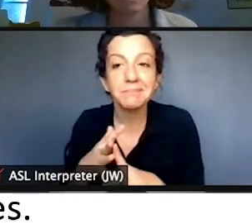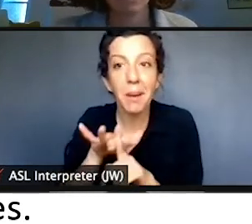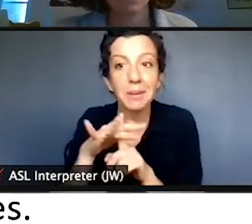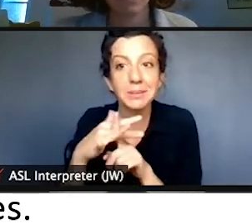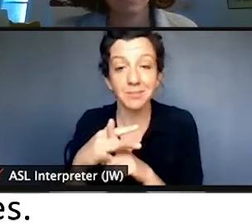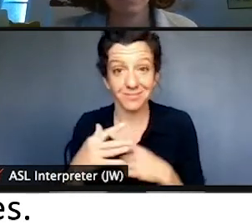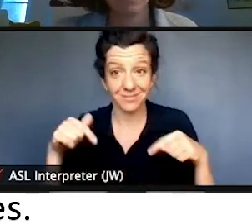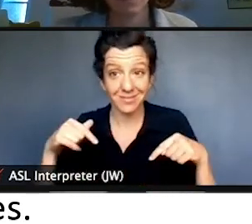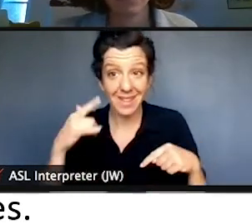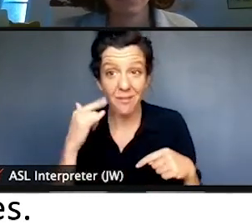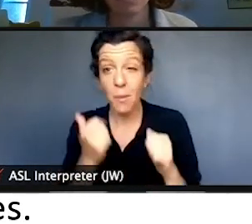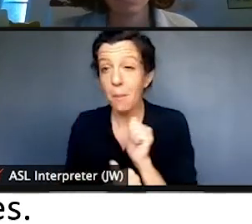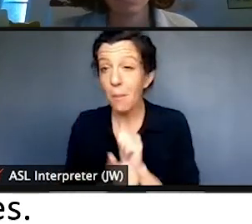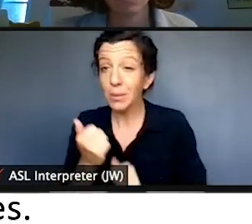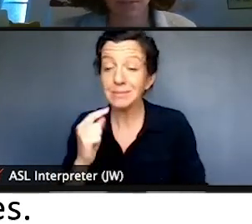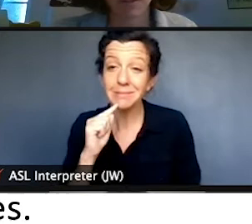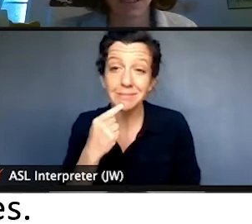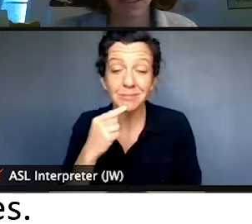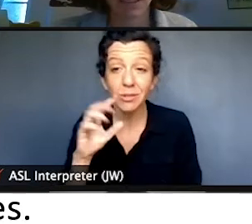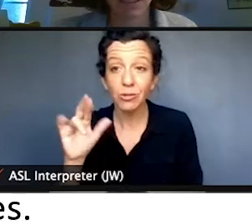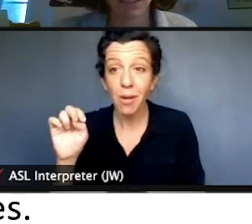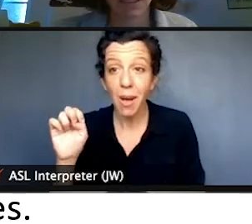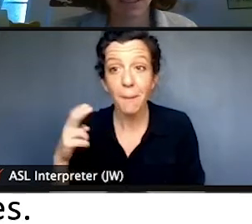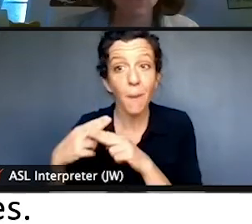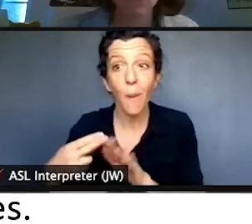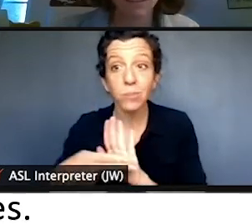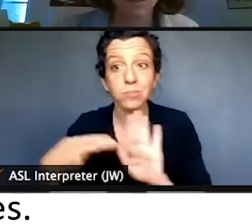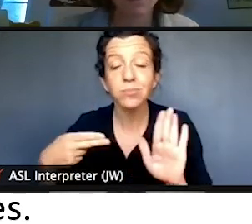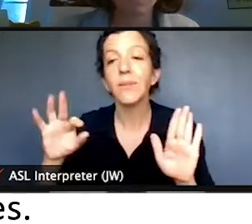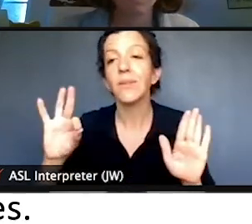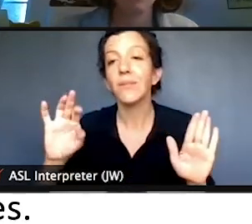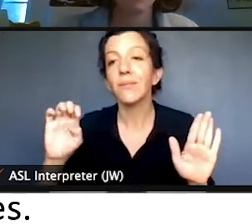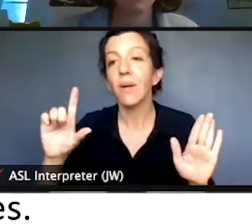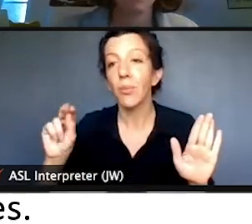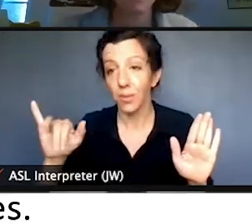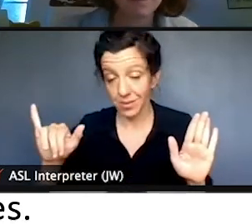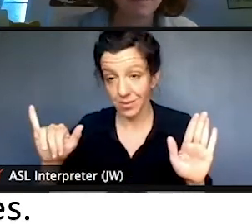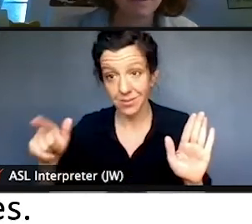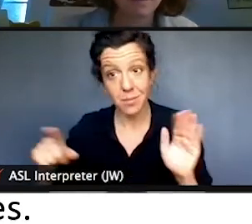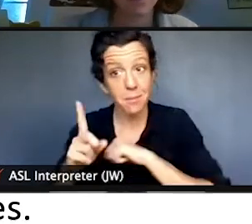than $250 worth of property or money. Two, collaborates with other people to steal property